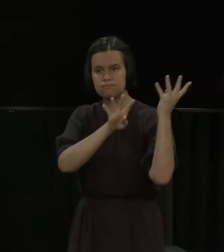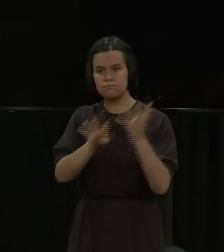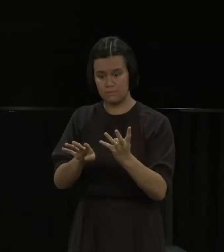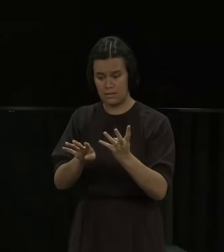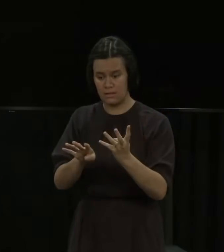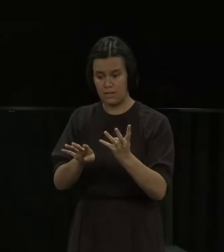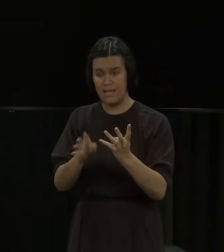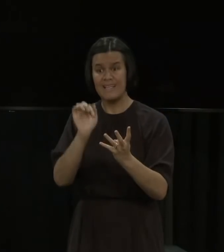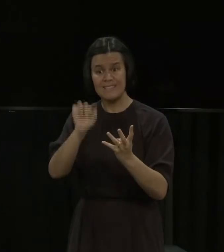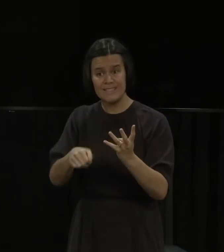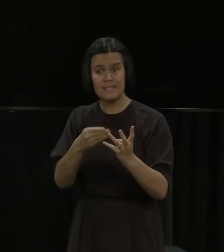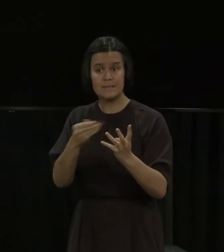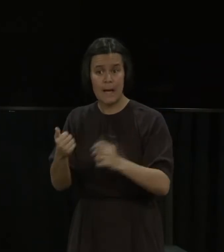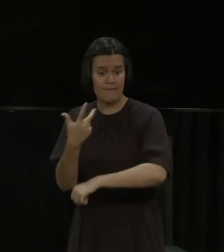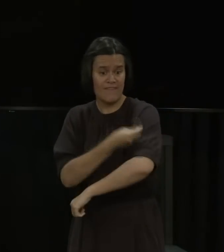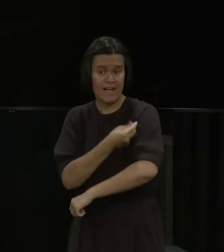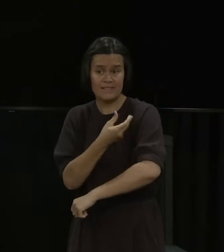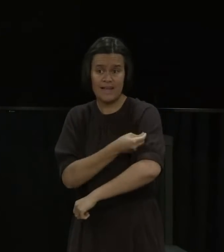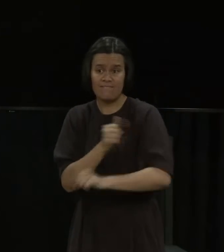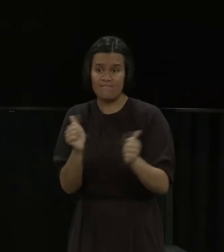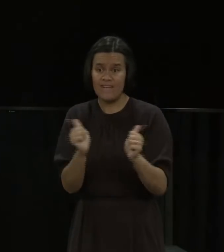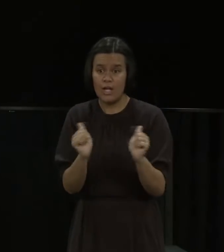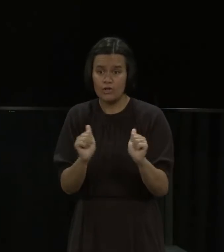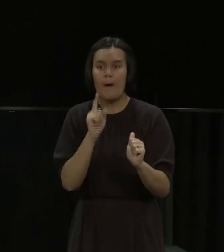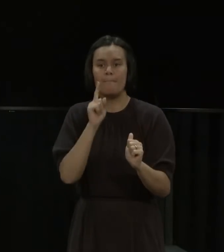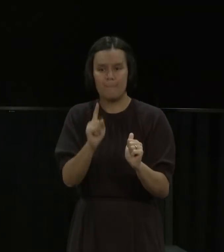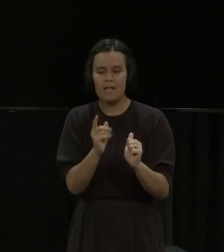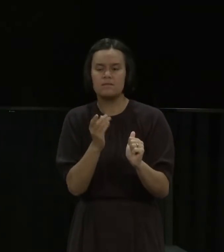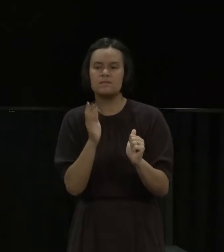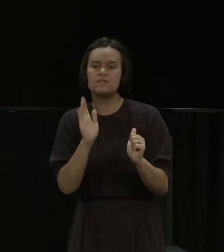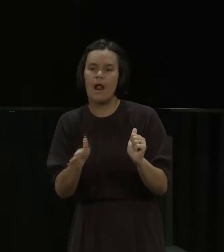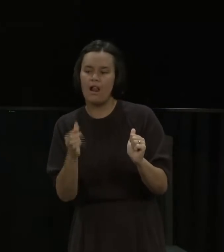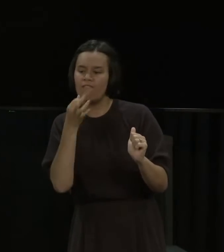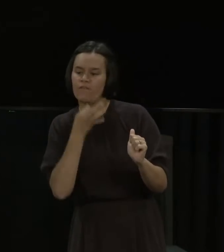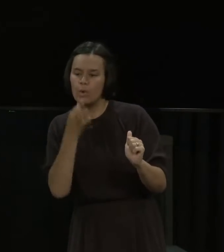significantly more movement at the border so there will be more cases coming across the